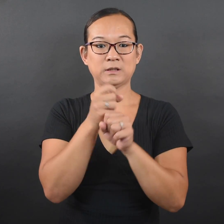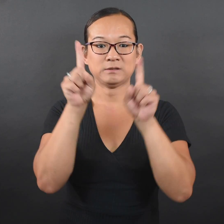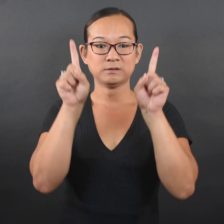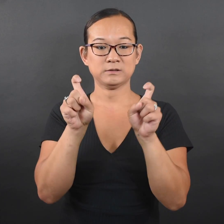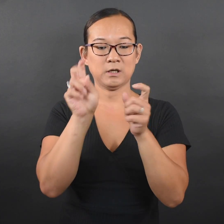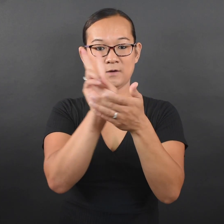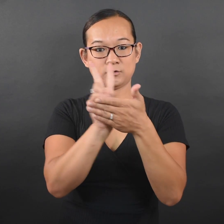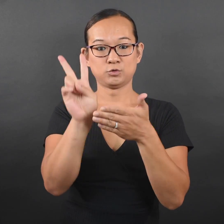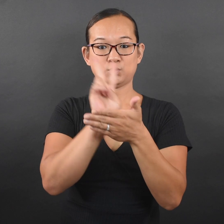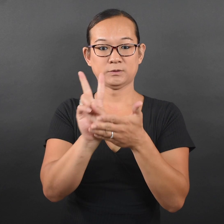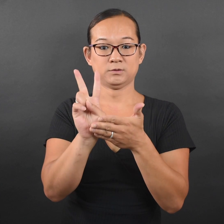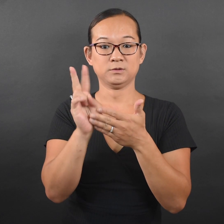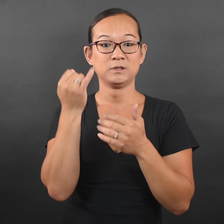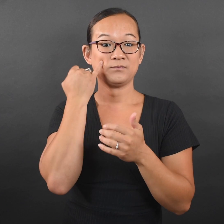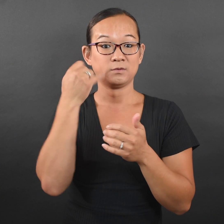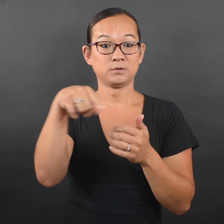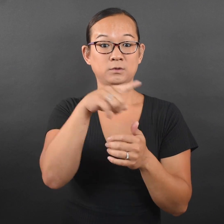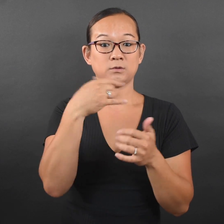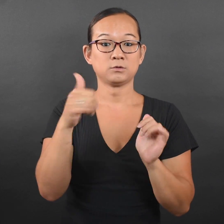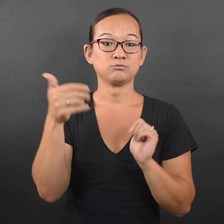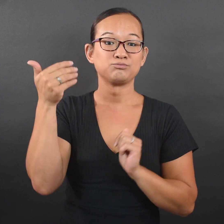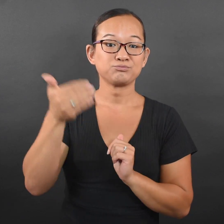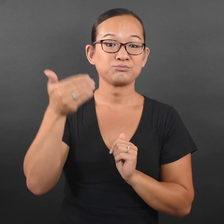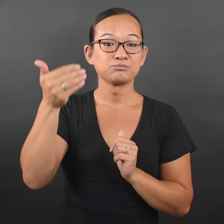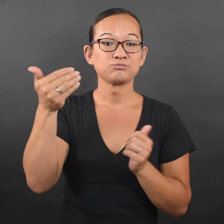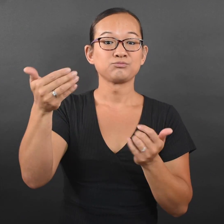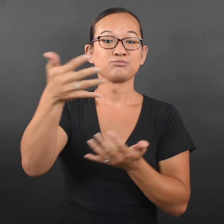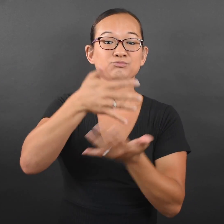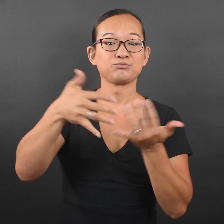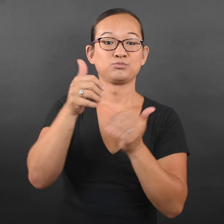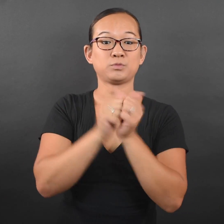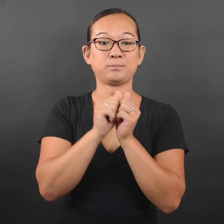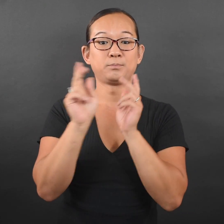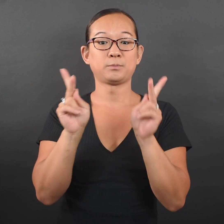should also get tested every two weeks if they have frequent contact with people